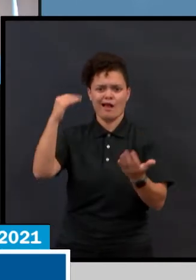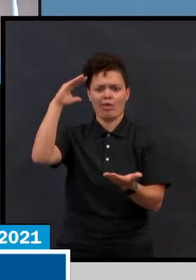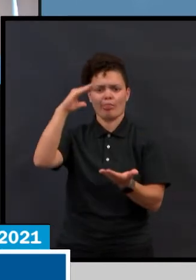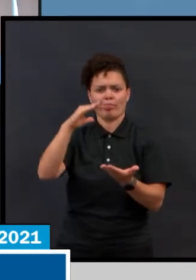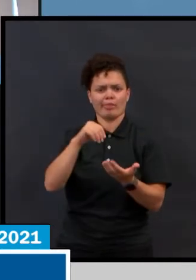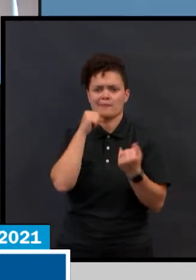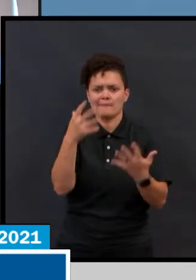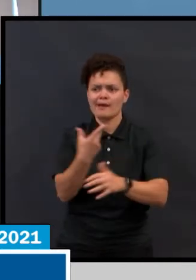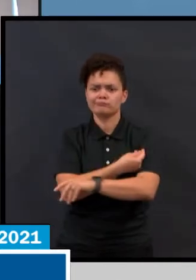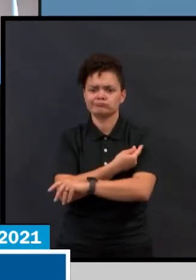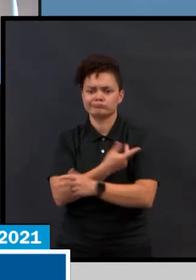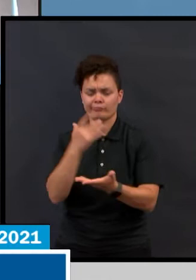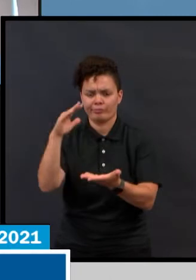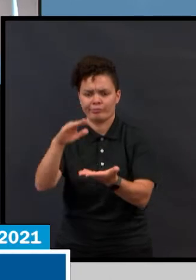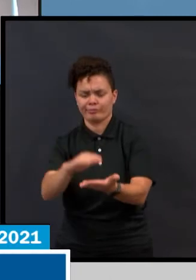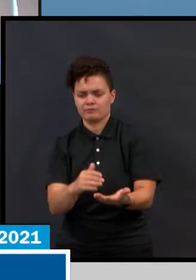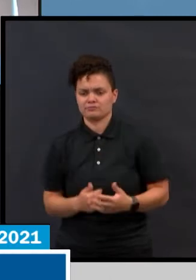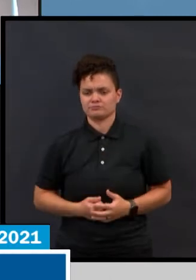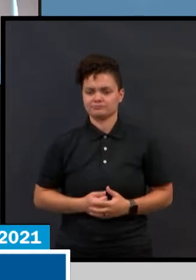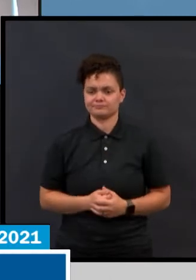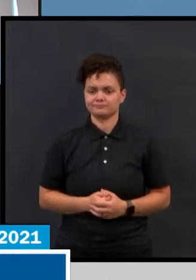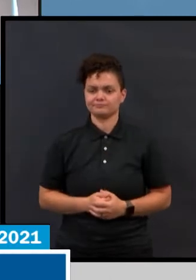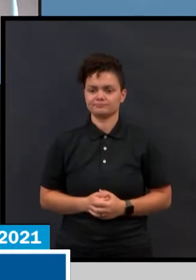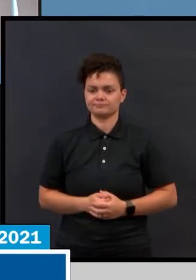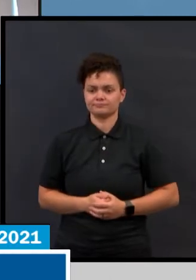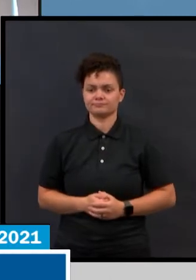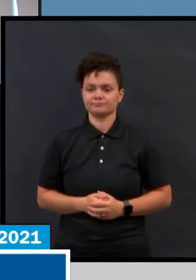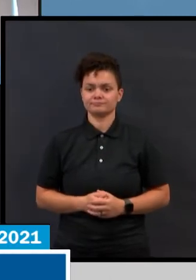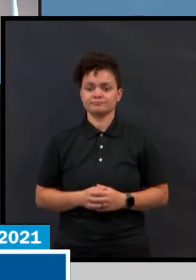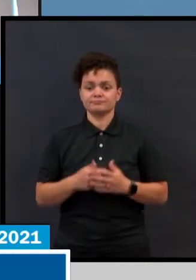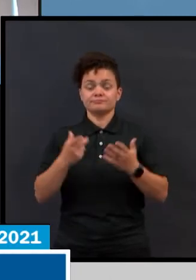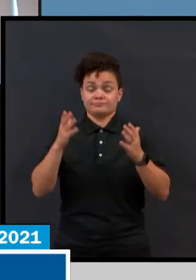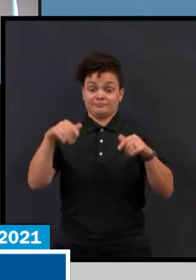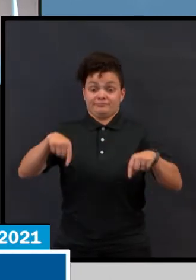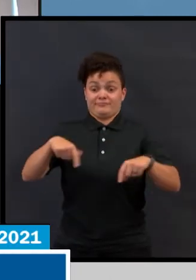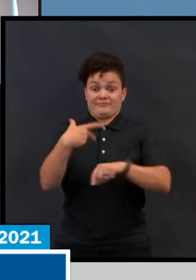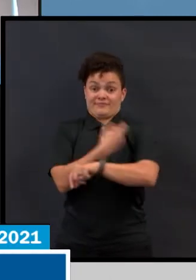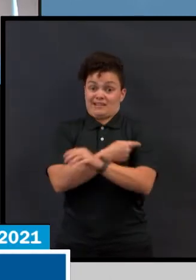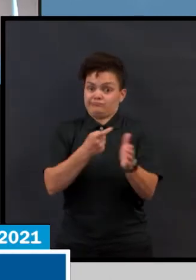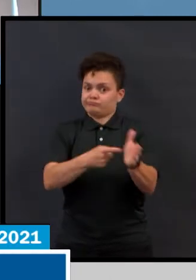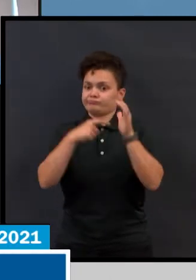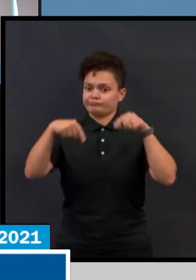so why a vaccine mandate now uh because we know that um you know again when you look at